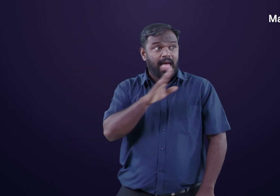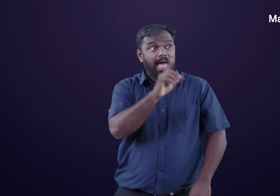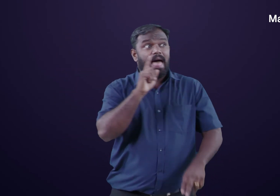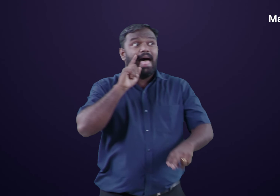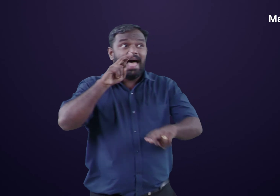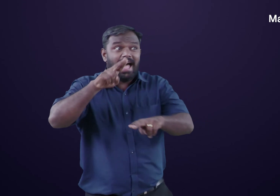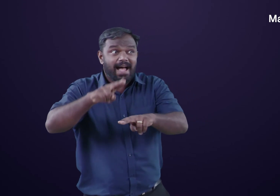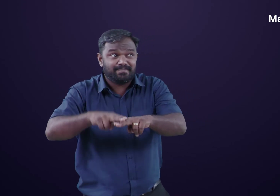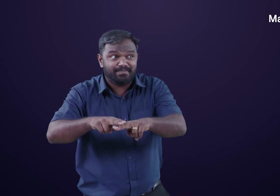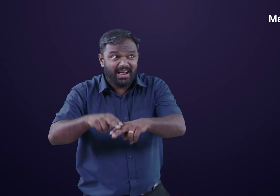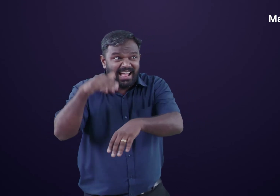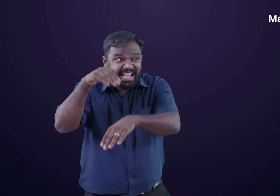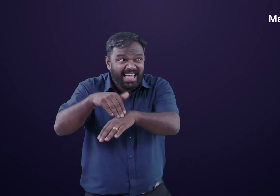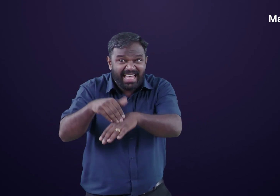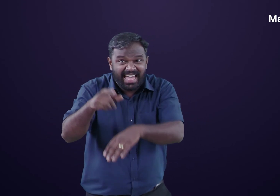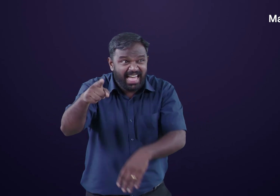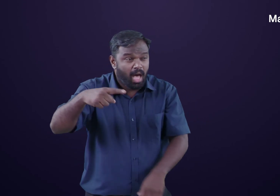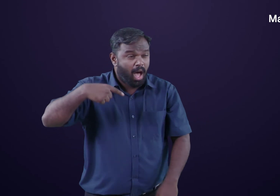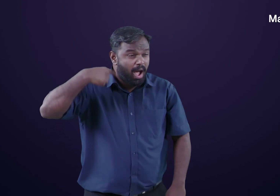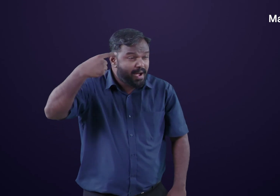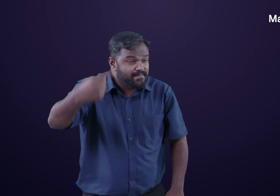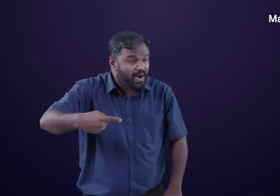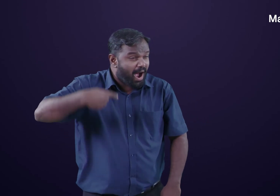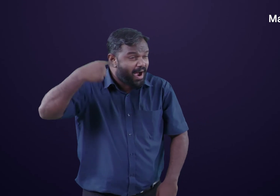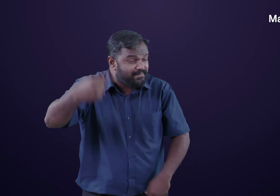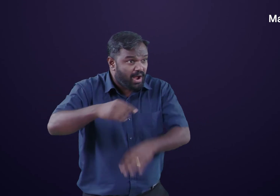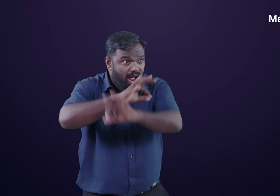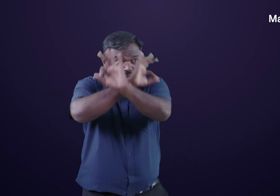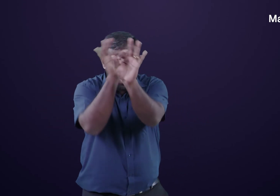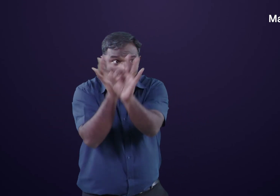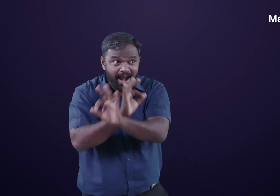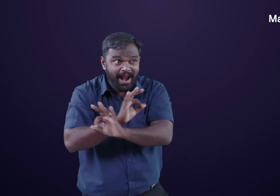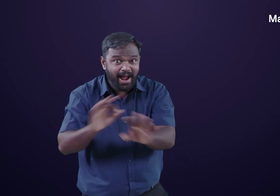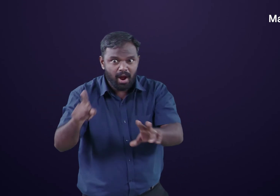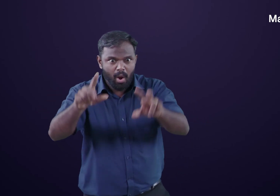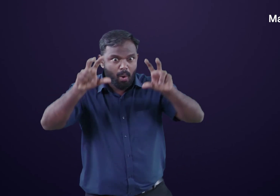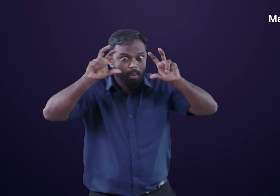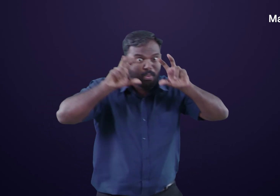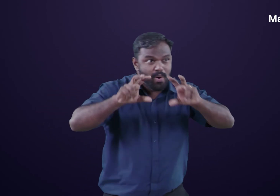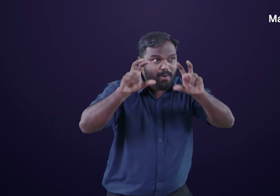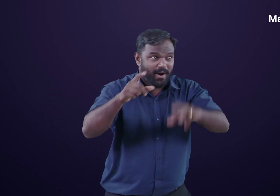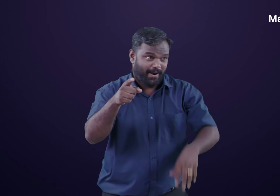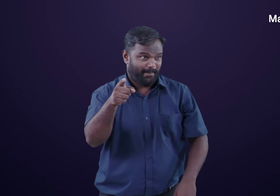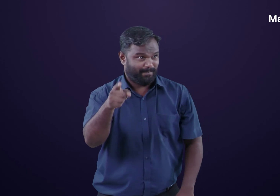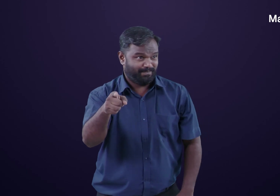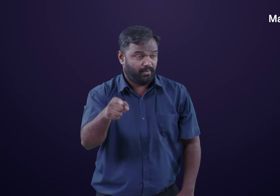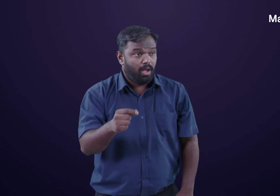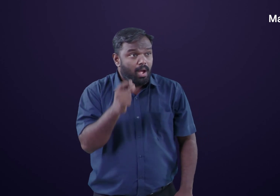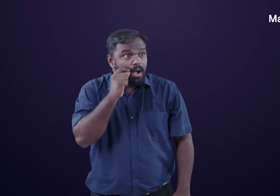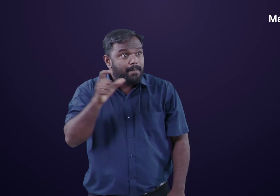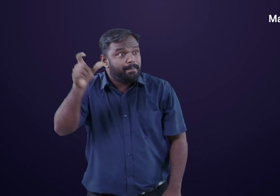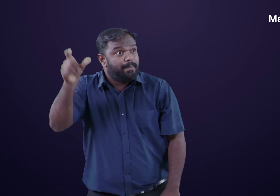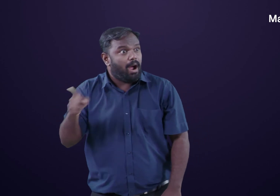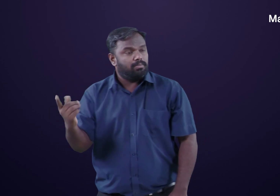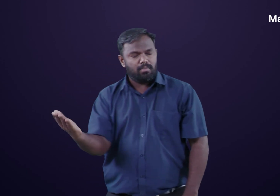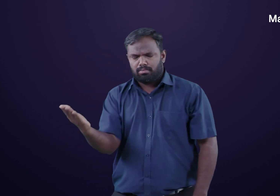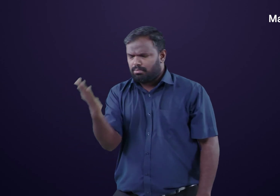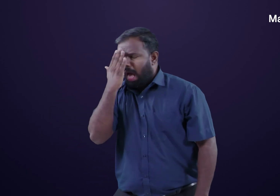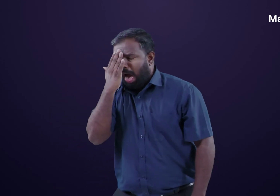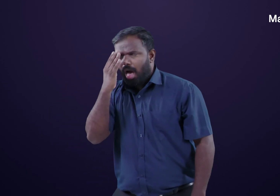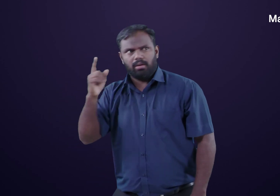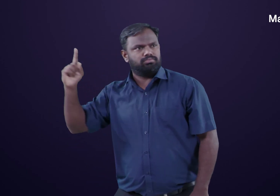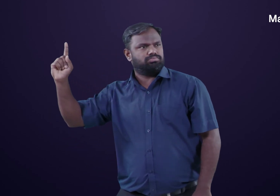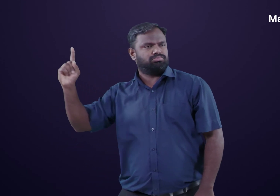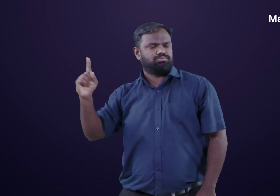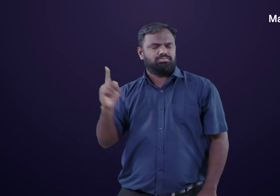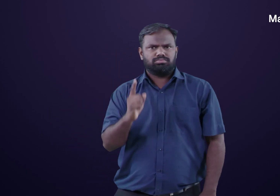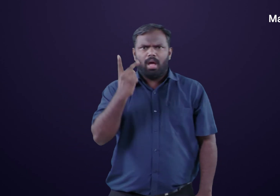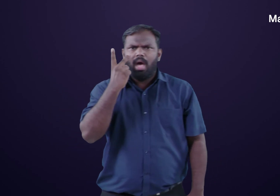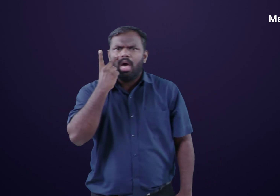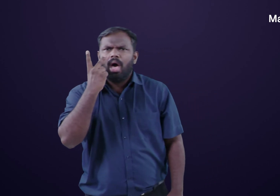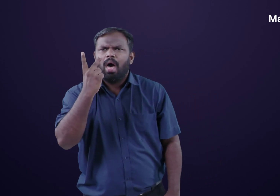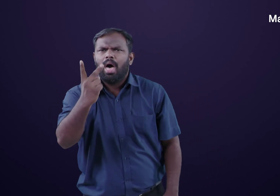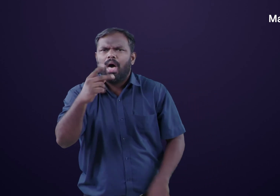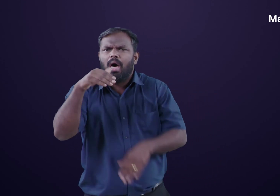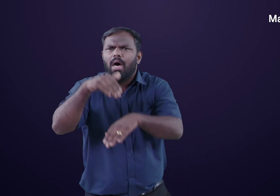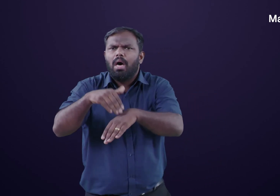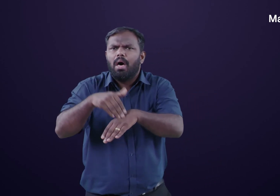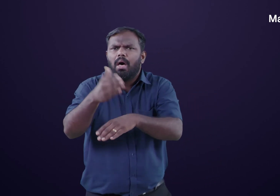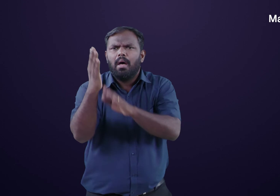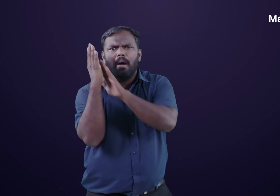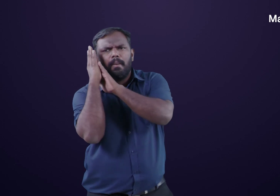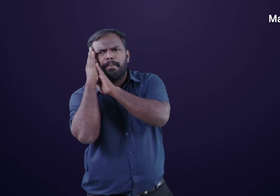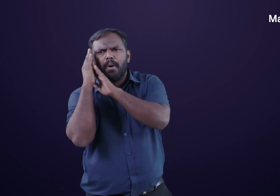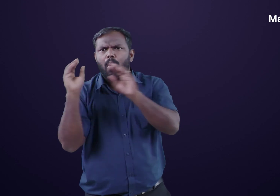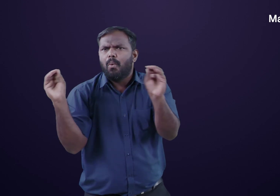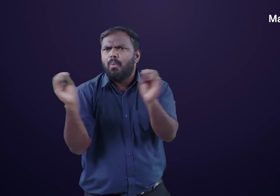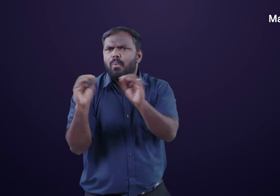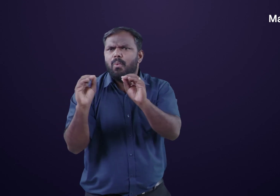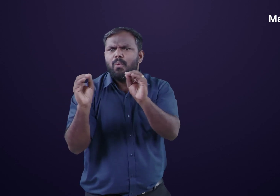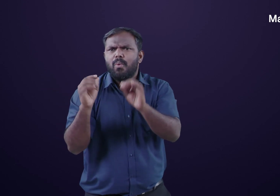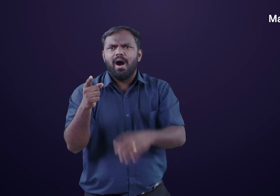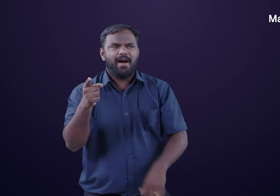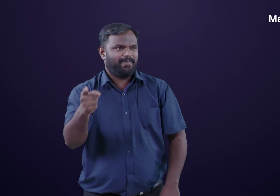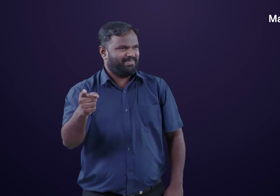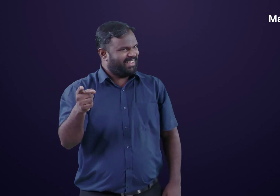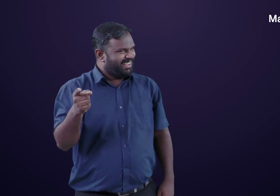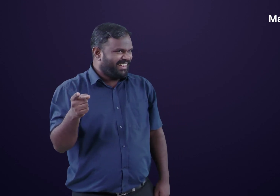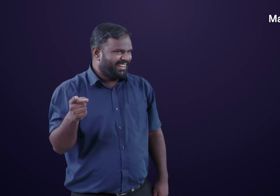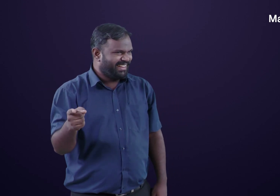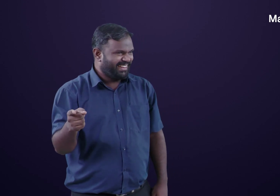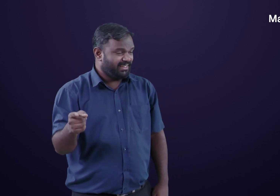If you are always ready, he will not find you sleeping, even if he comes back earlier than expected.